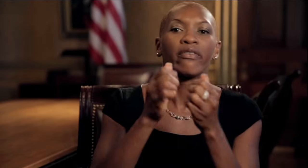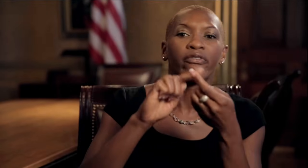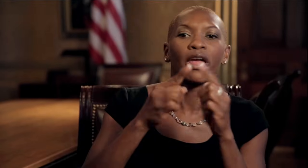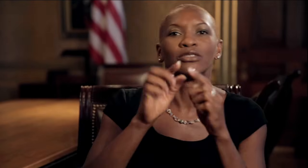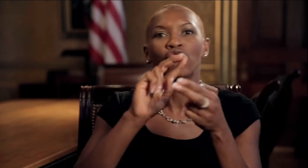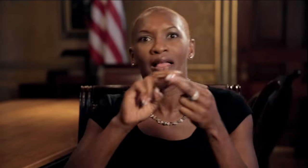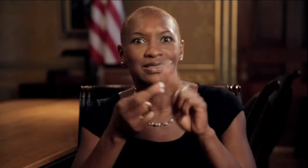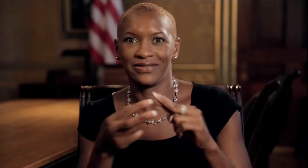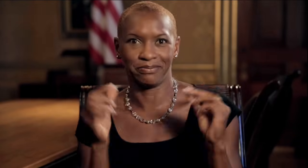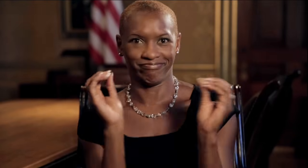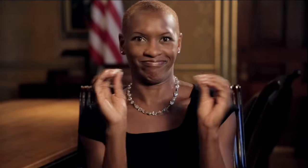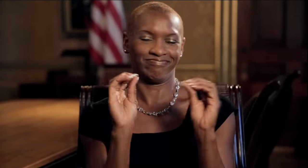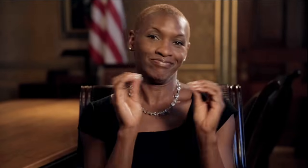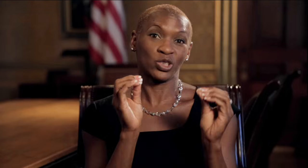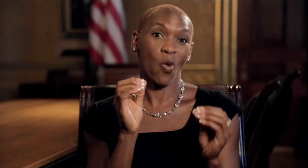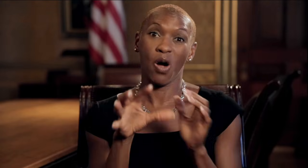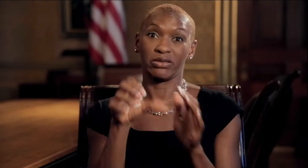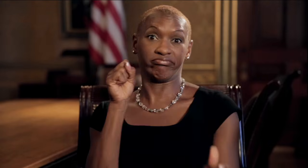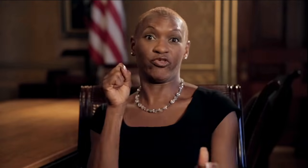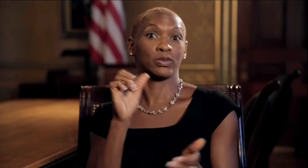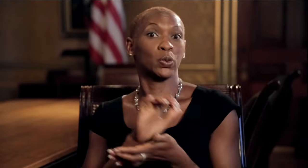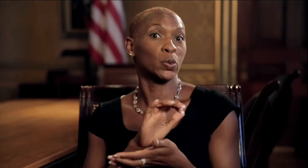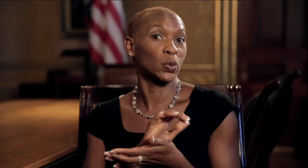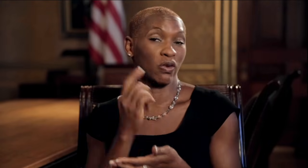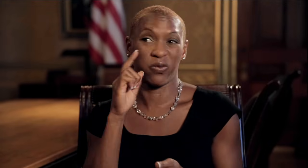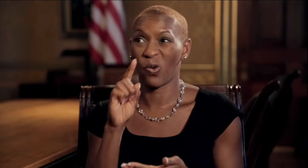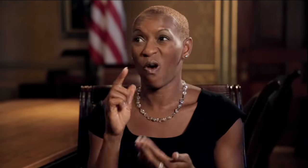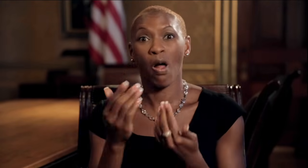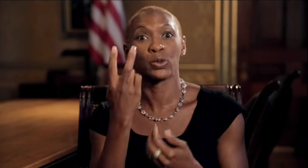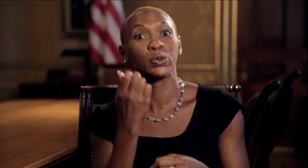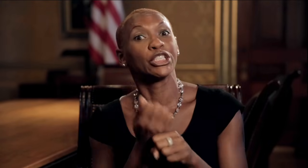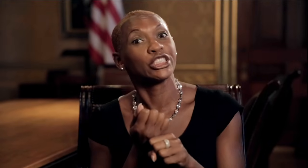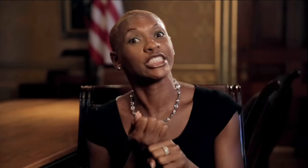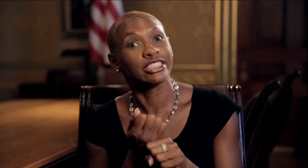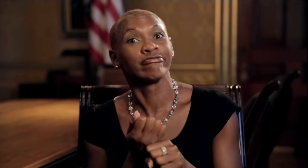friends or relatives. So I was taken out of school for almost two years.